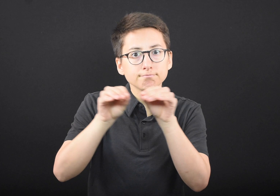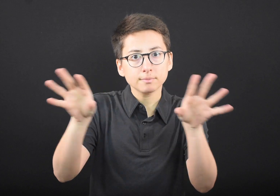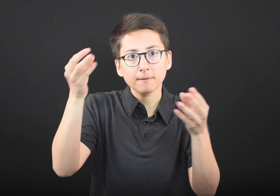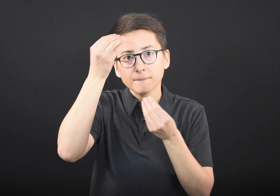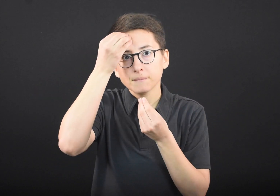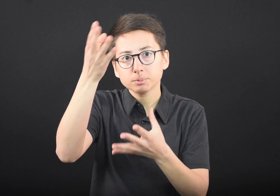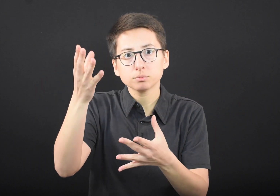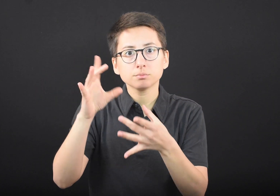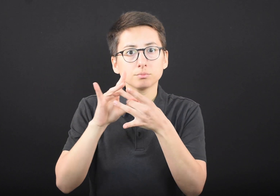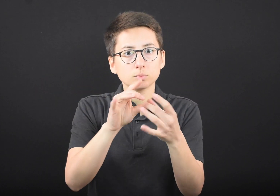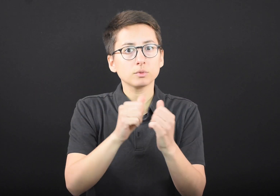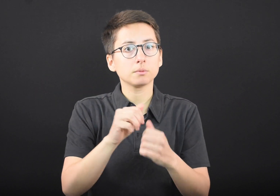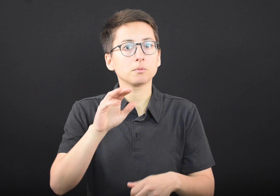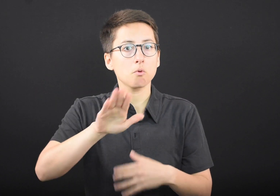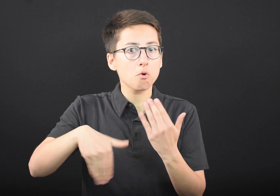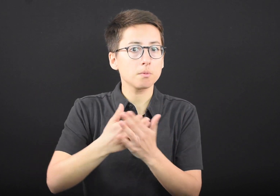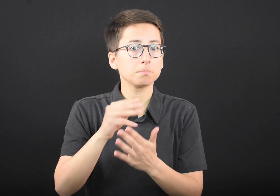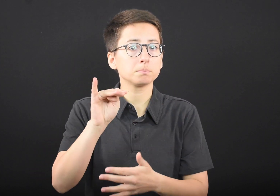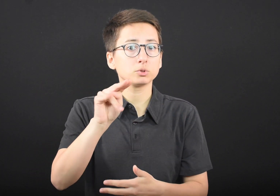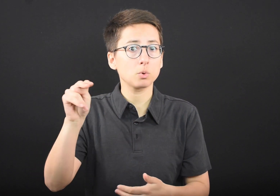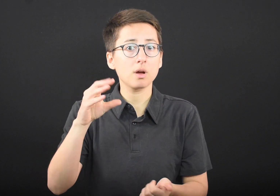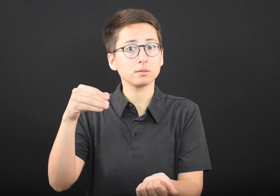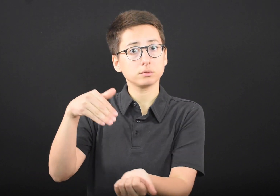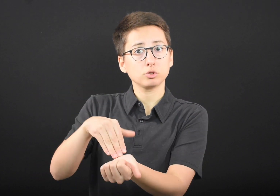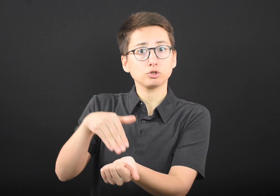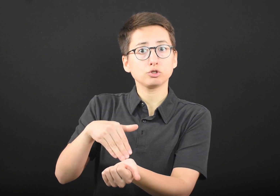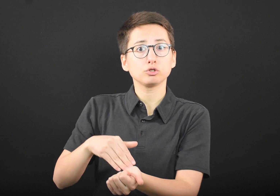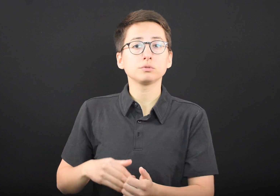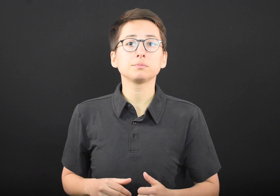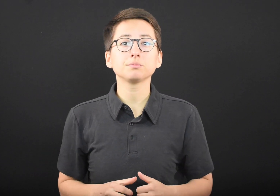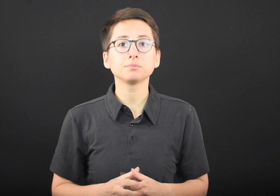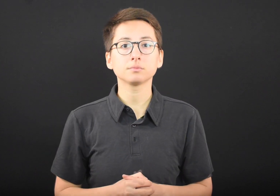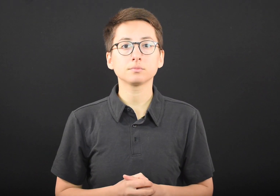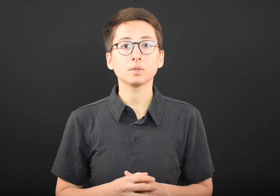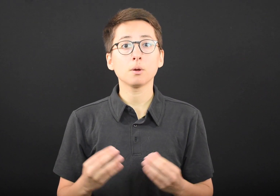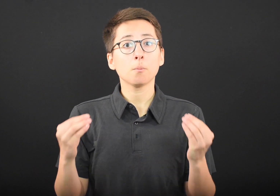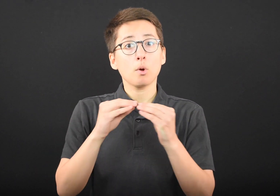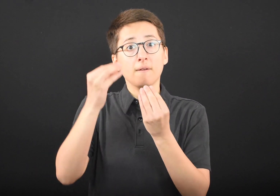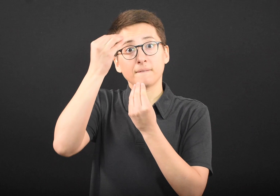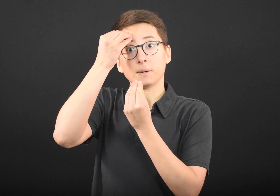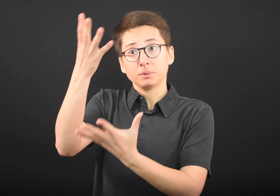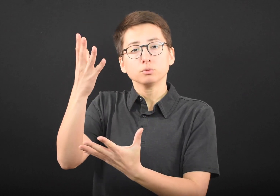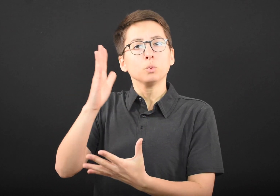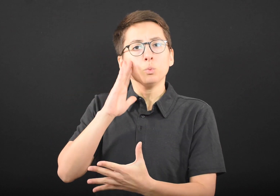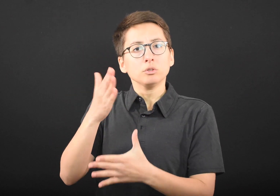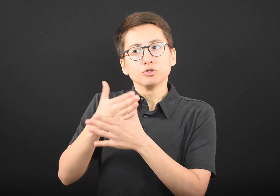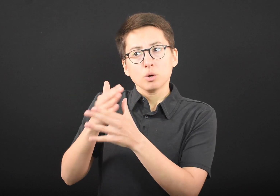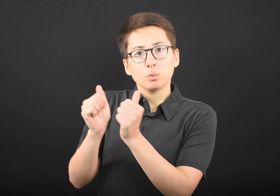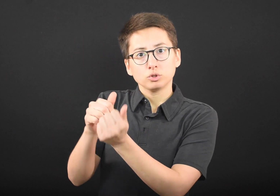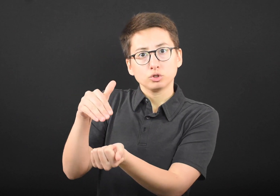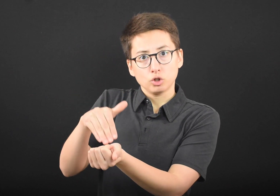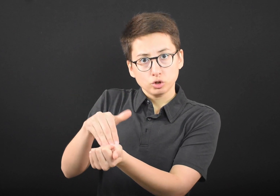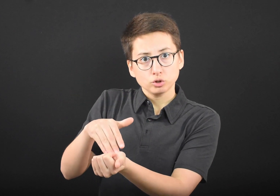share information with Minnesotans and providers. ● More information will be shared with clinicians,